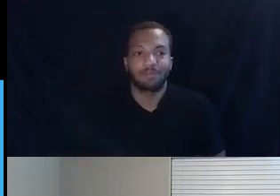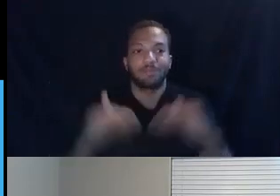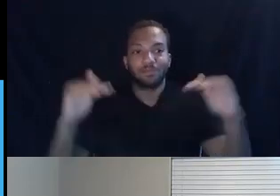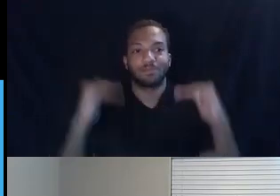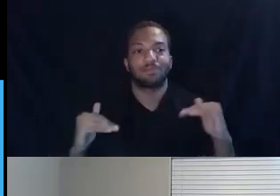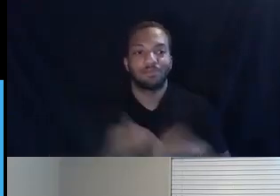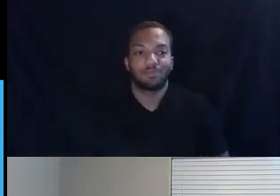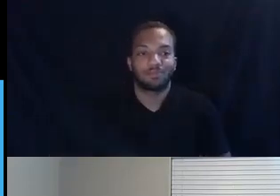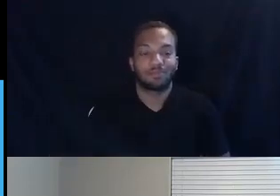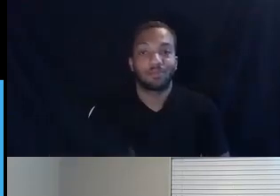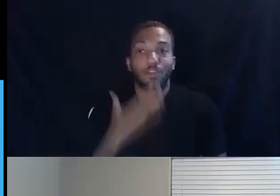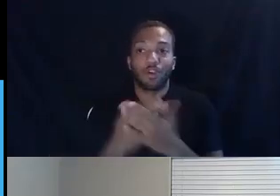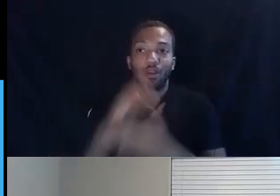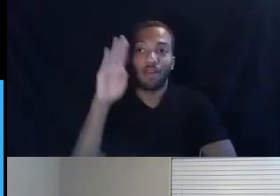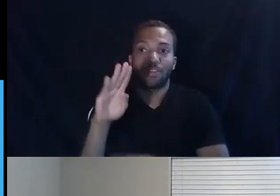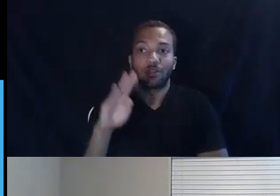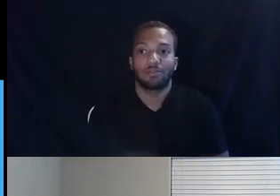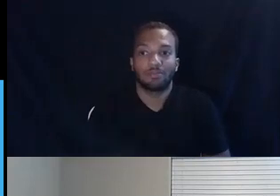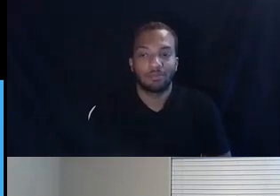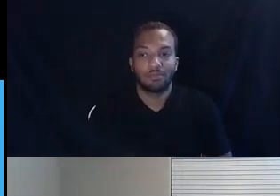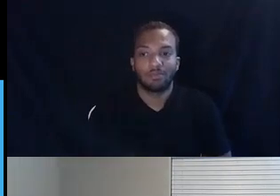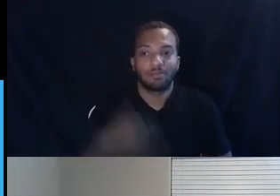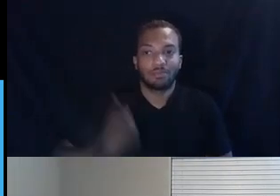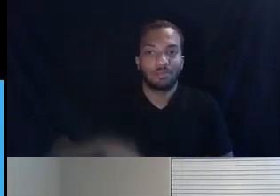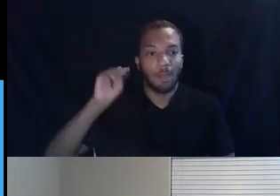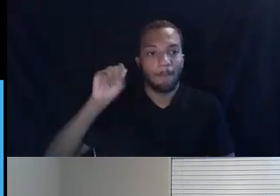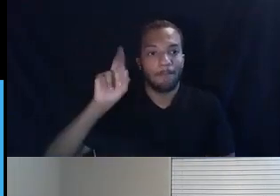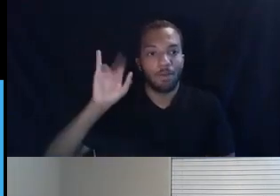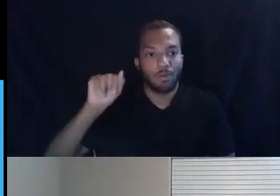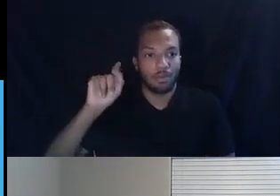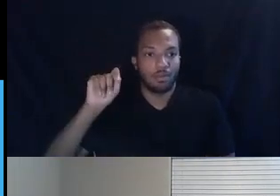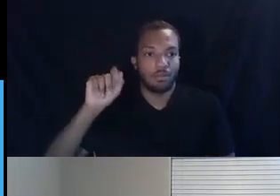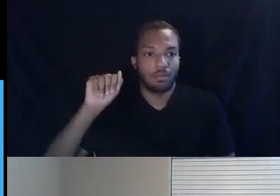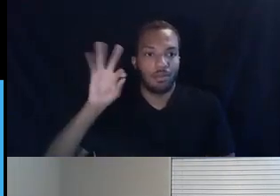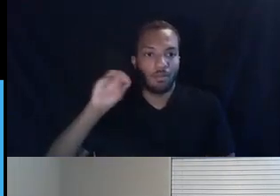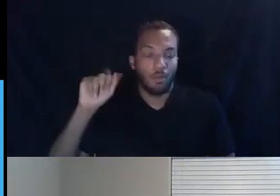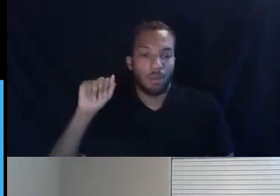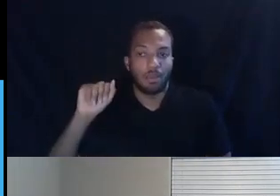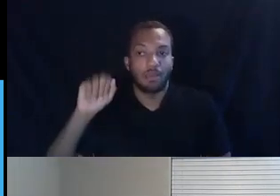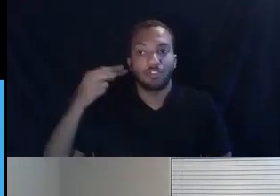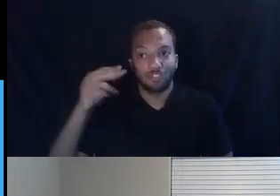Good afternoon. (speaking in foreign language) My name is Maria Tafolla. I use she, her, their pronouns.